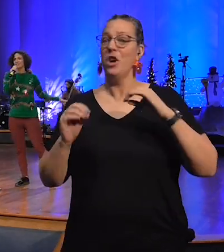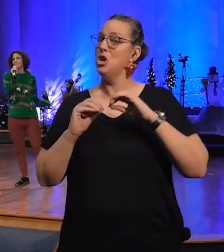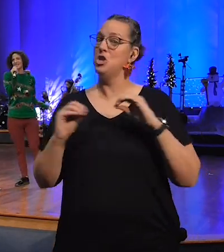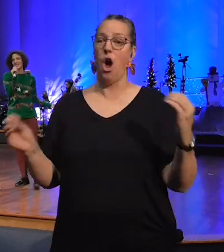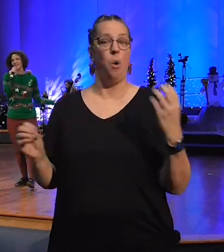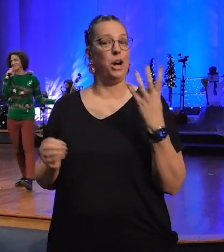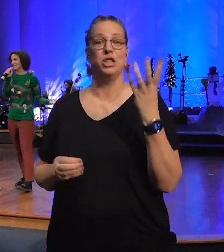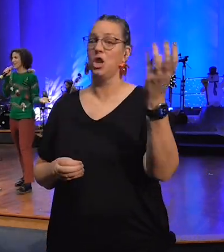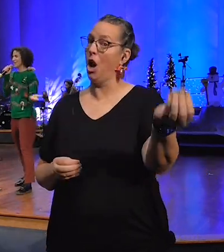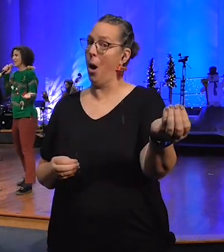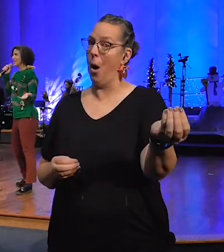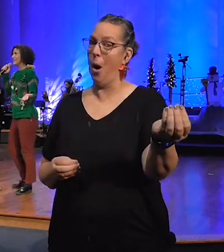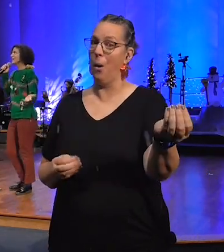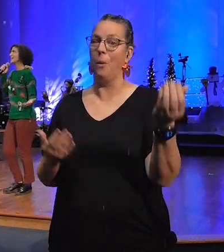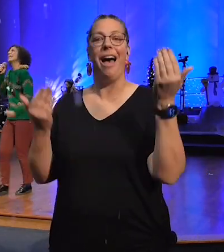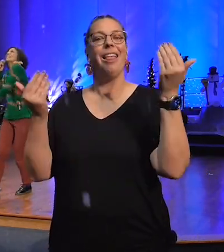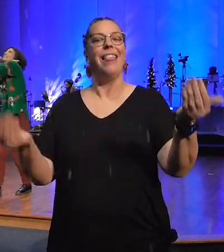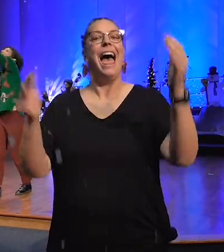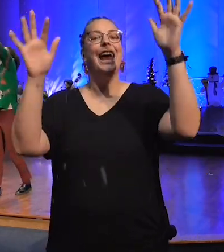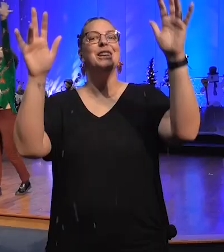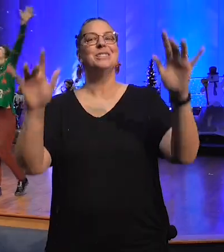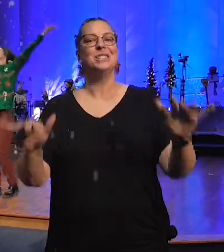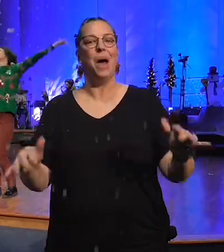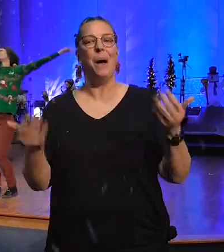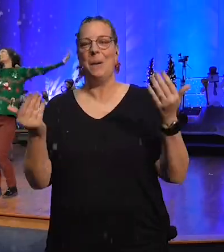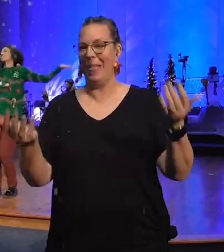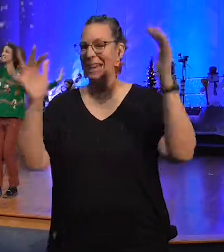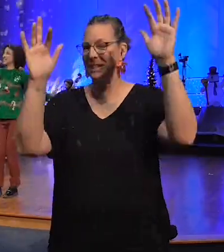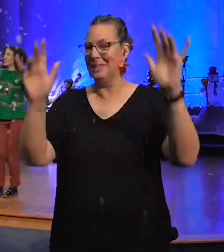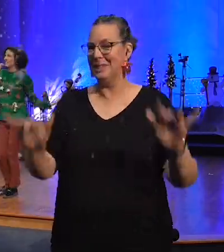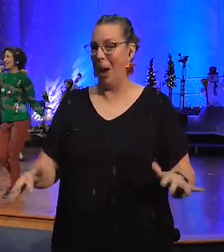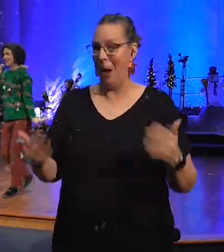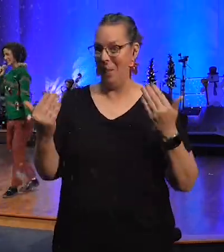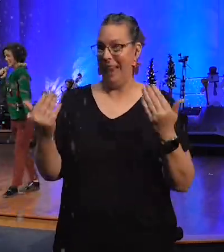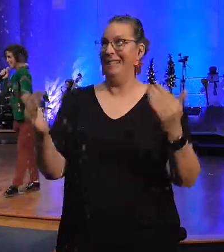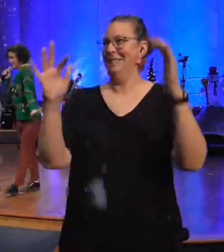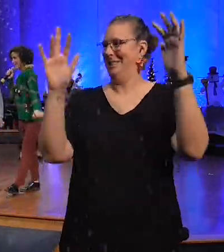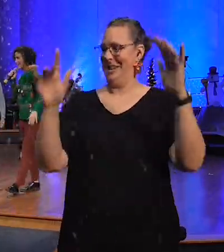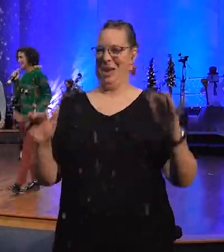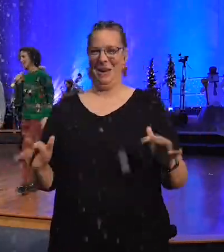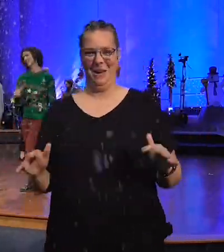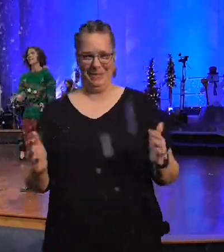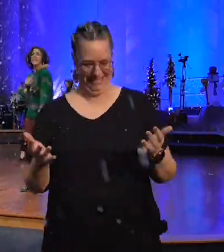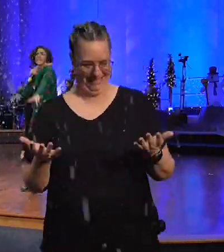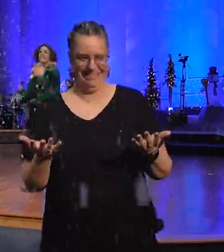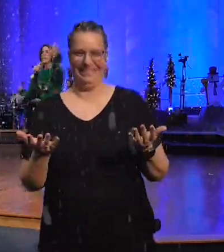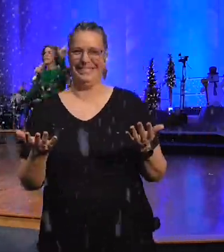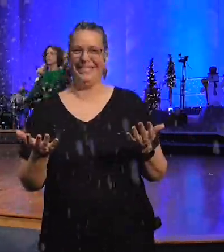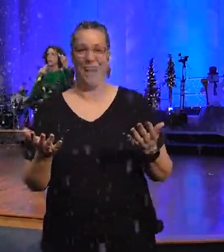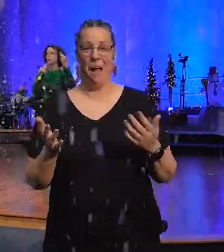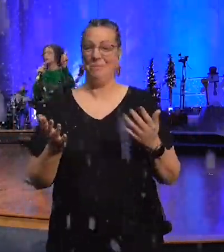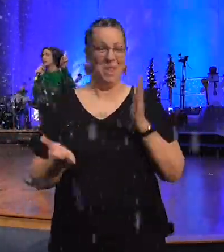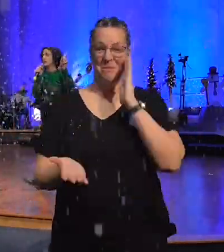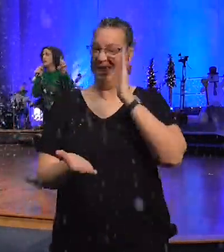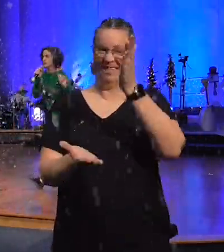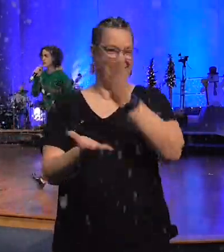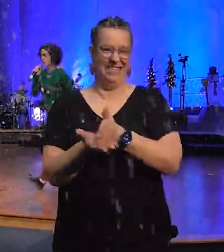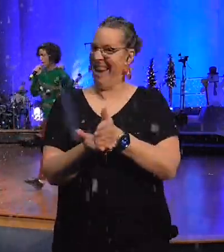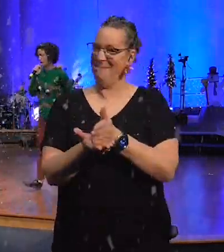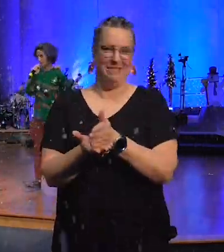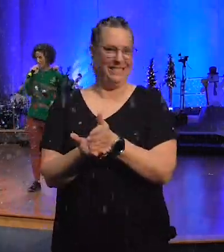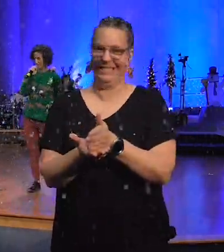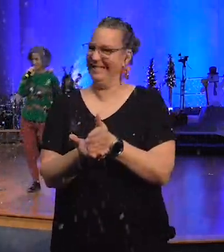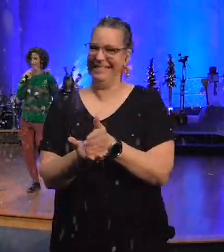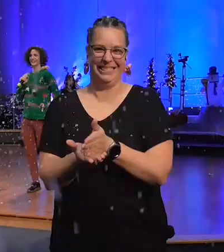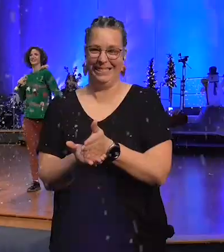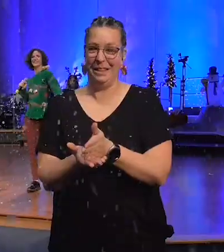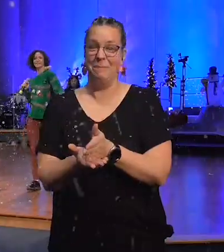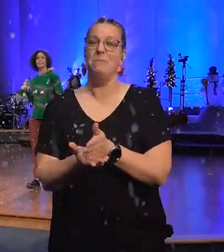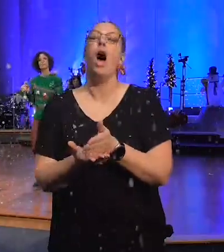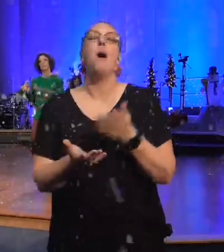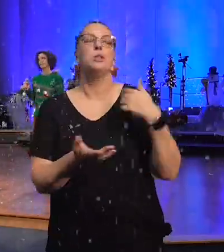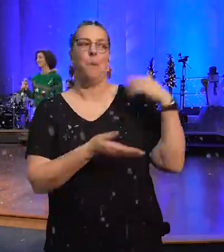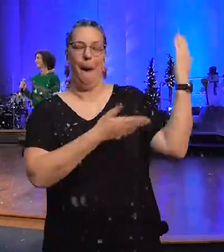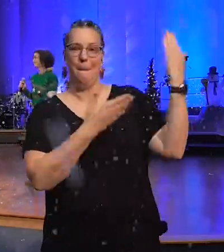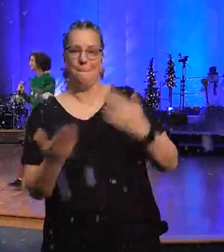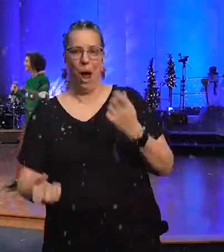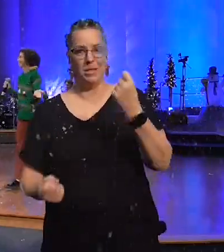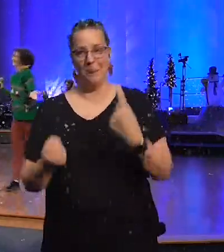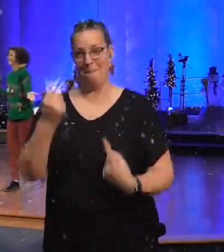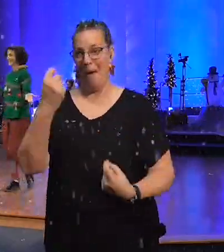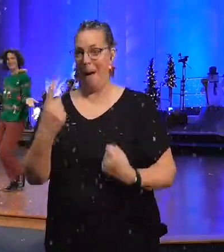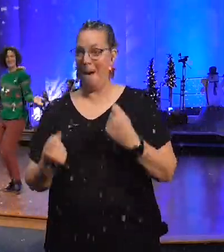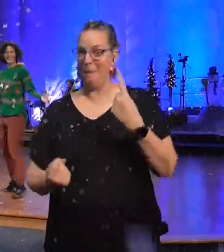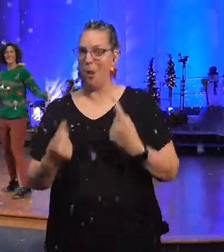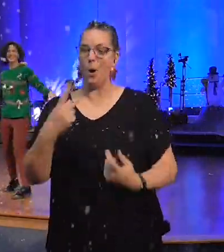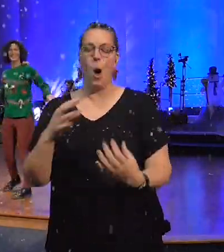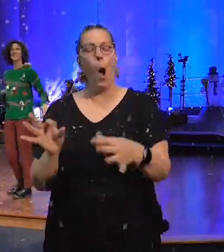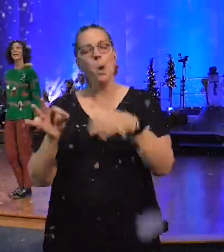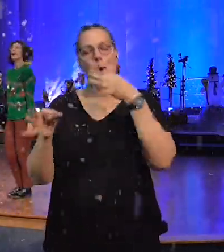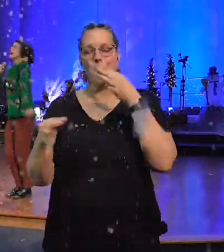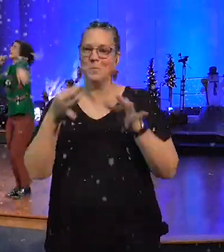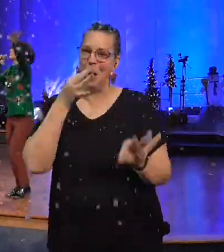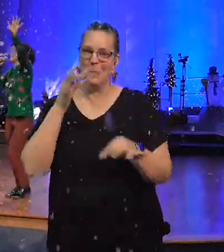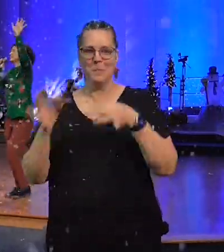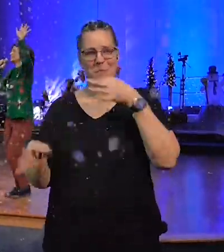fire is so delightful and since there's no place to go let it s let it s it doesn't show signs of